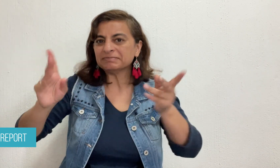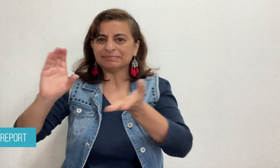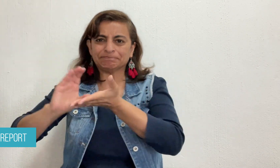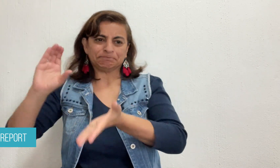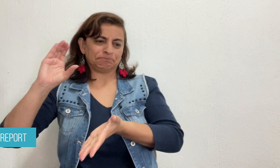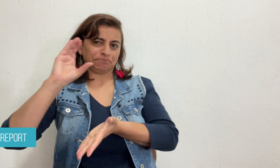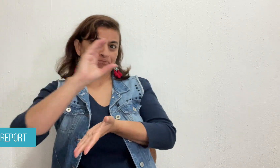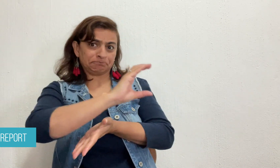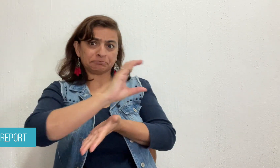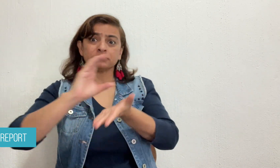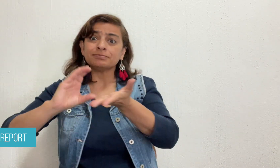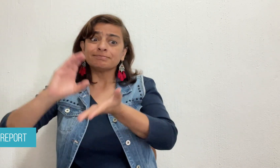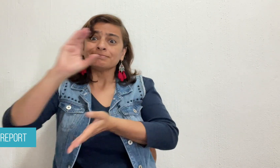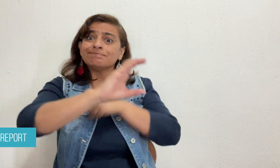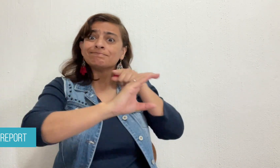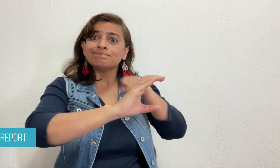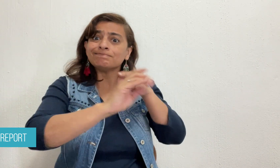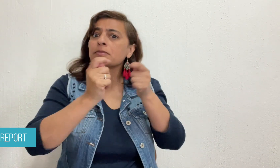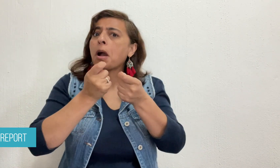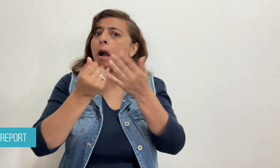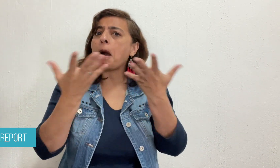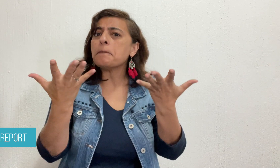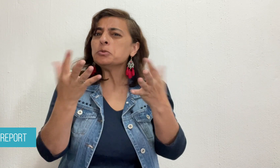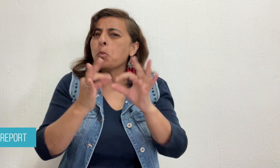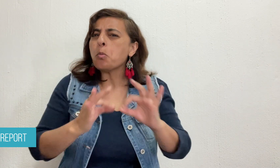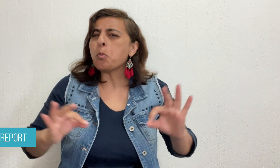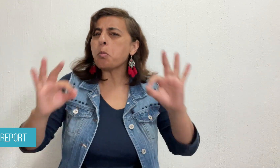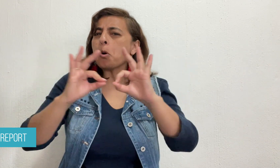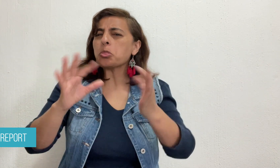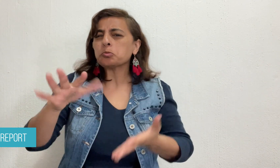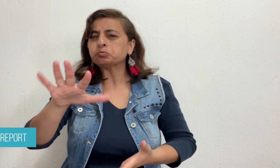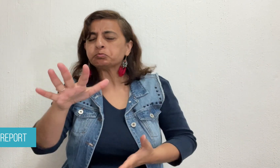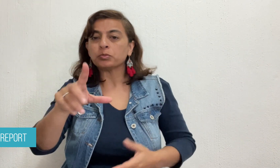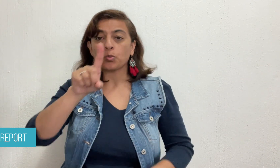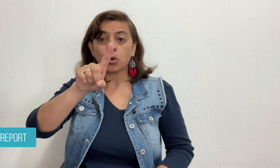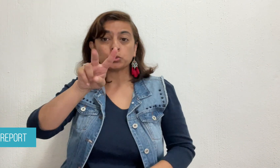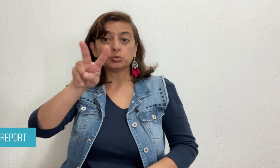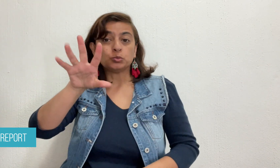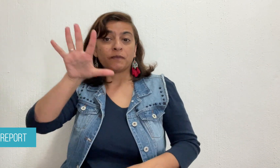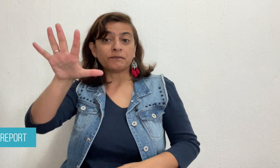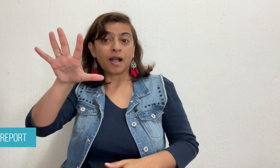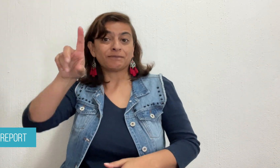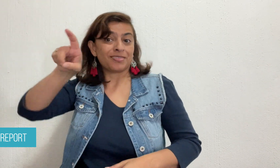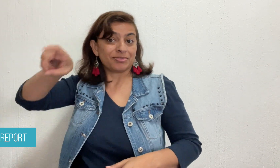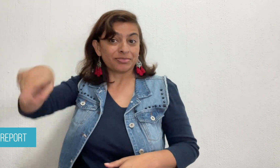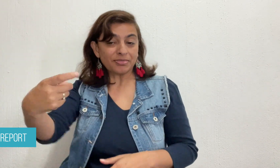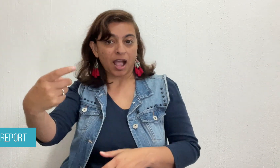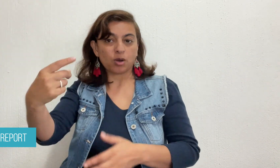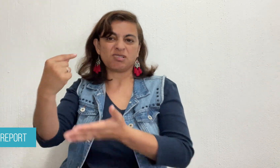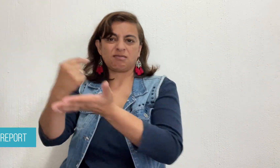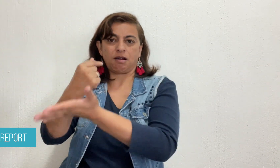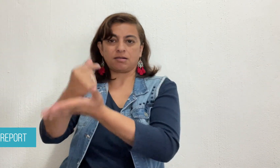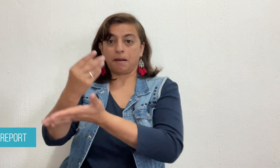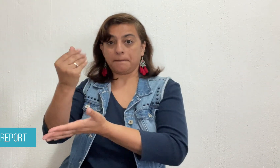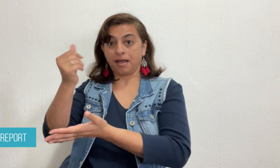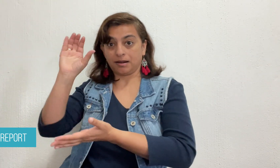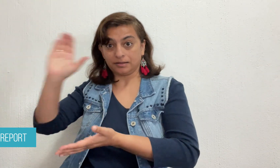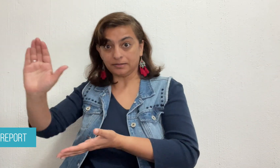High Technical School in the Eastern region to help students